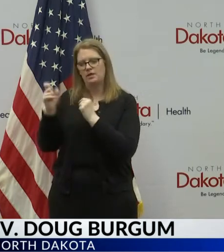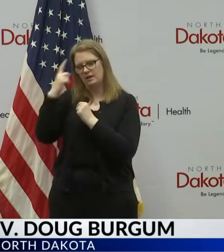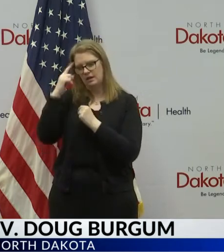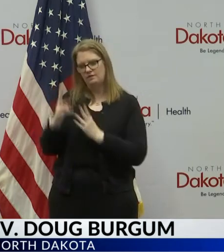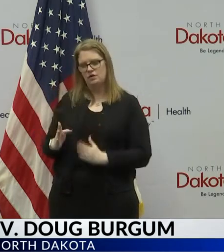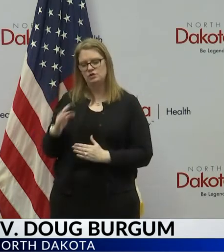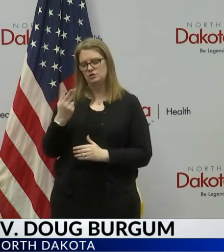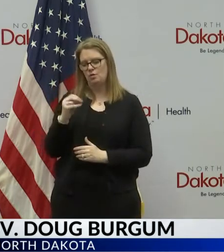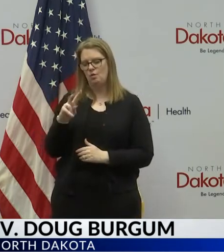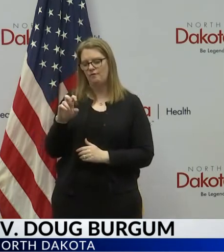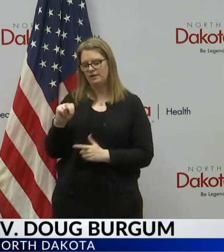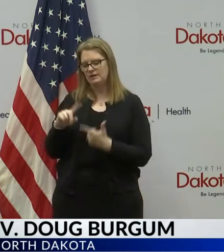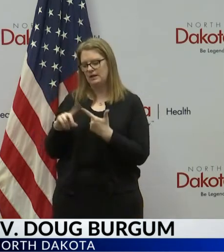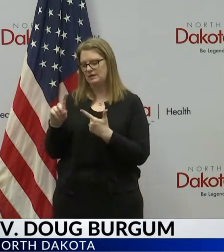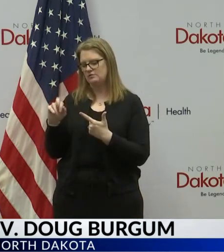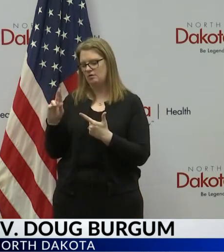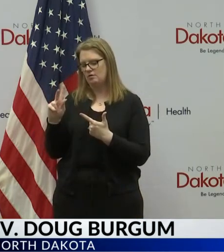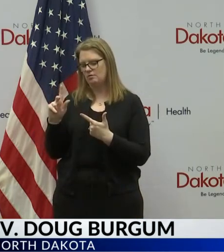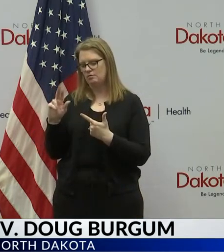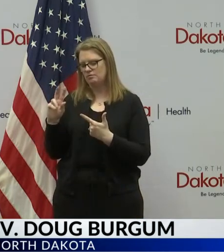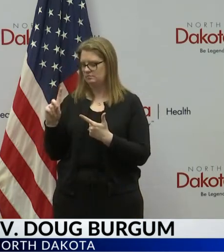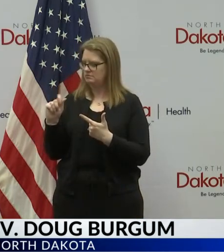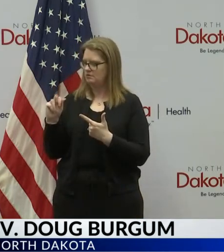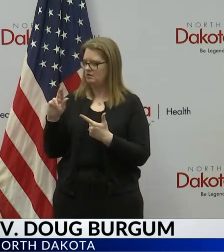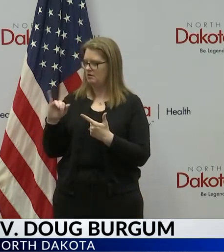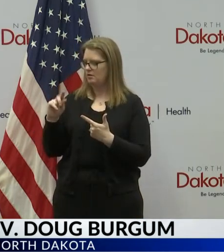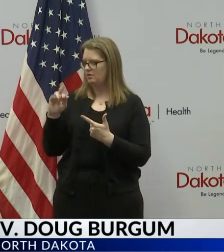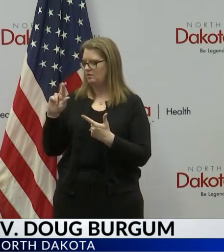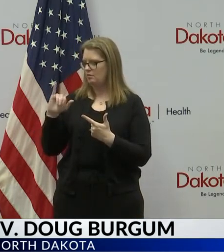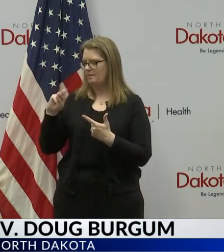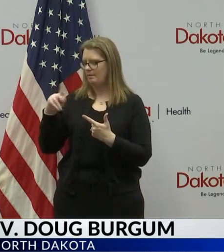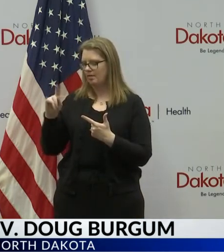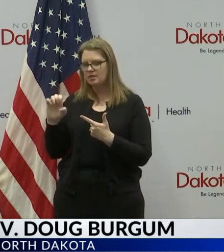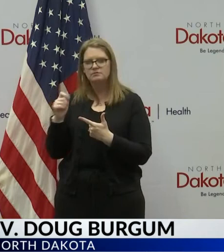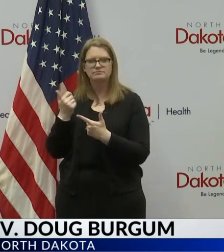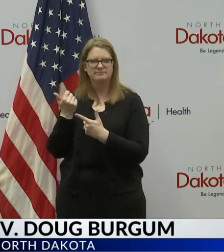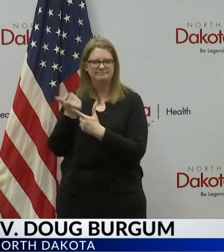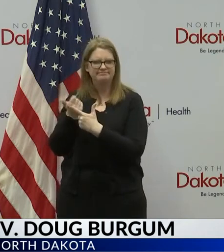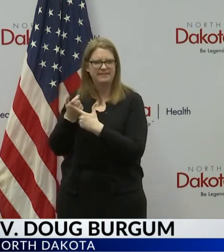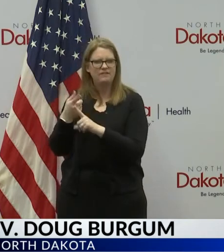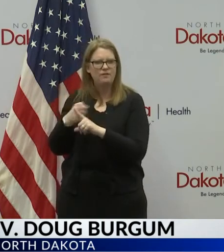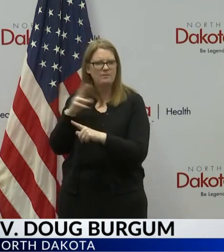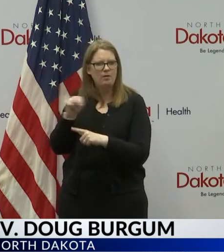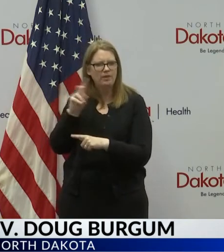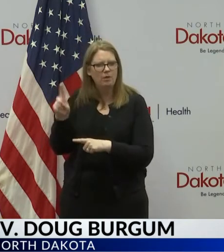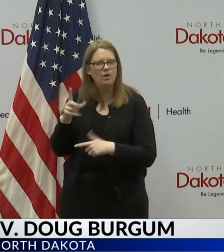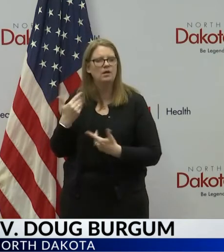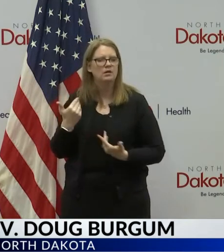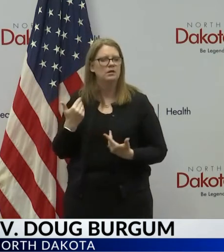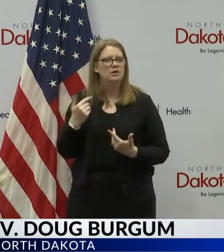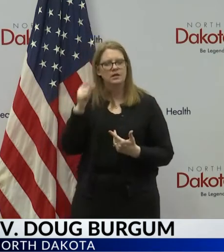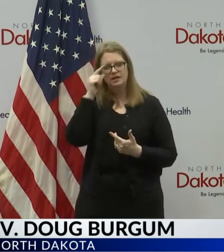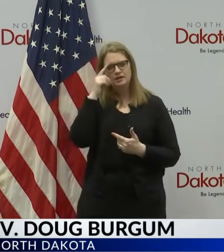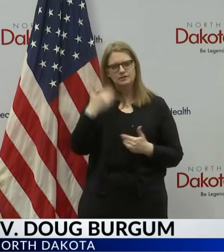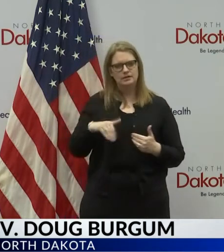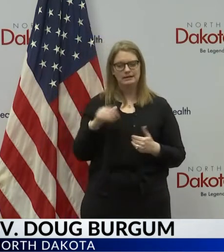SERVED AS THE SENIOR POLICY ADVISER FOR NATURAL RESOURCES UNDER TWO GOVERNORS.